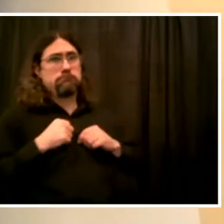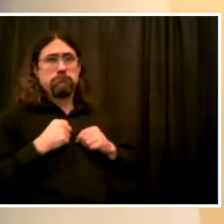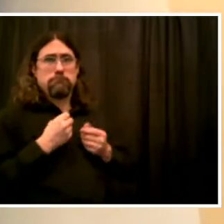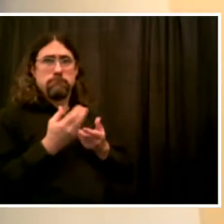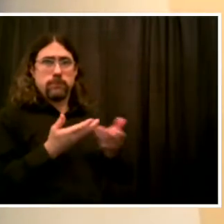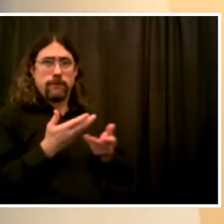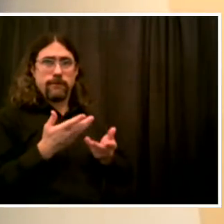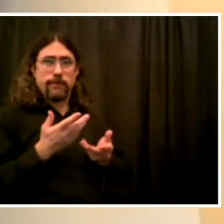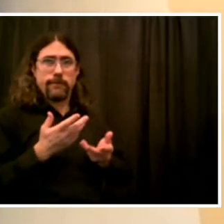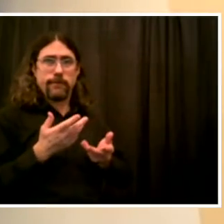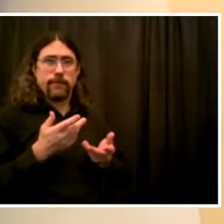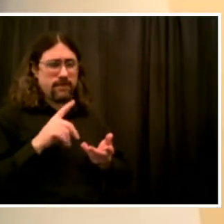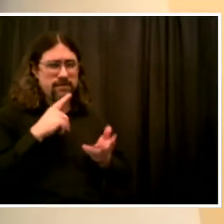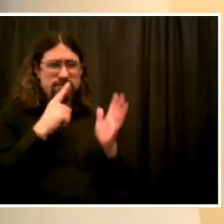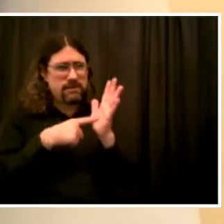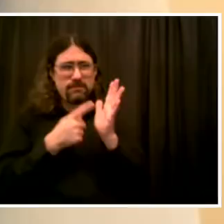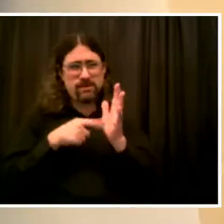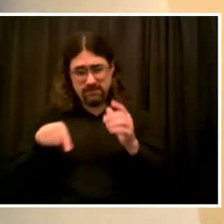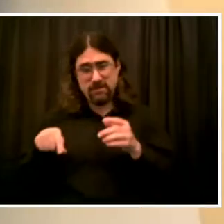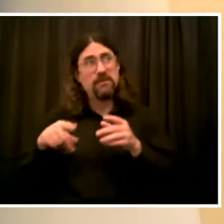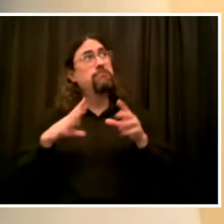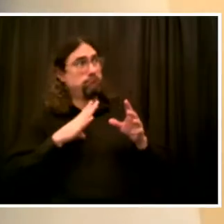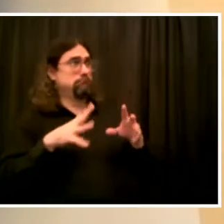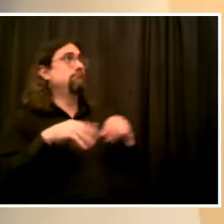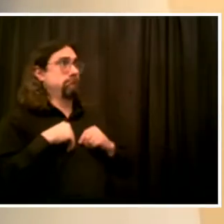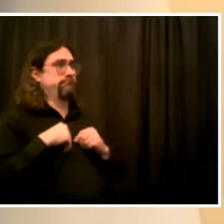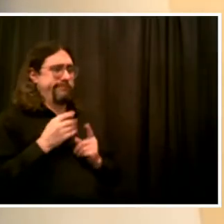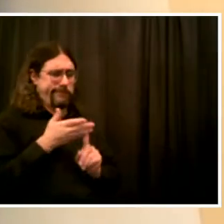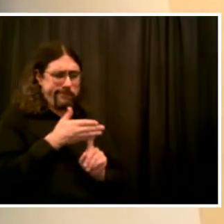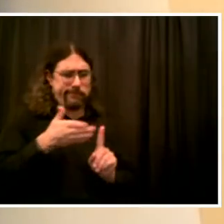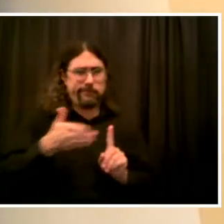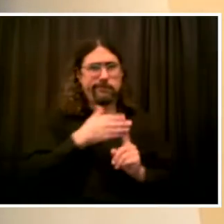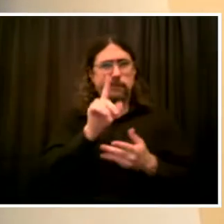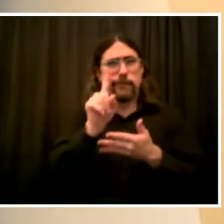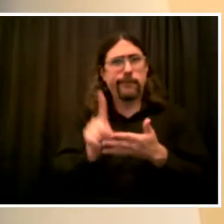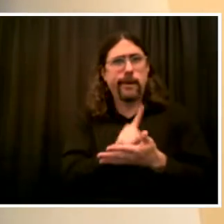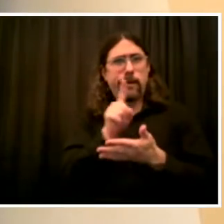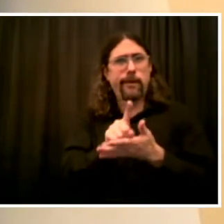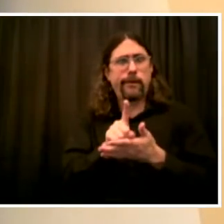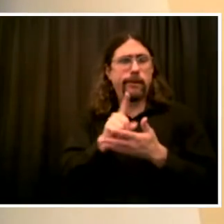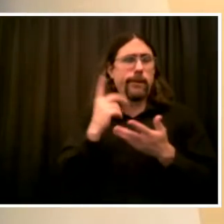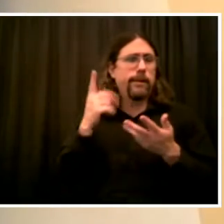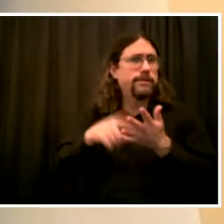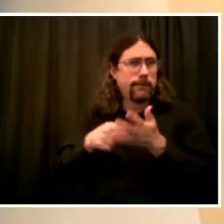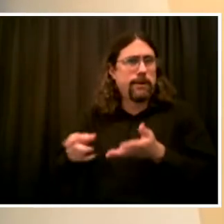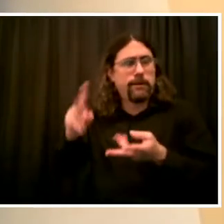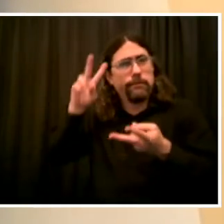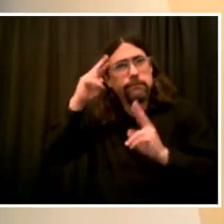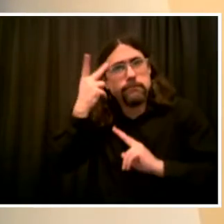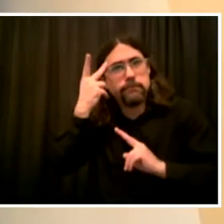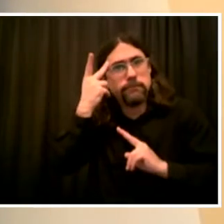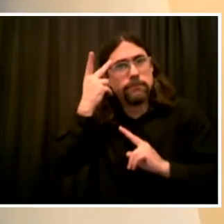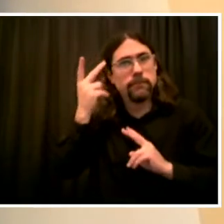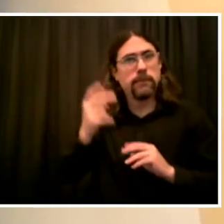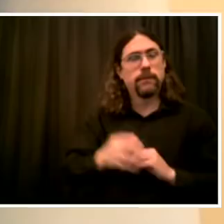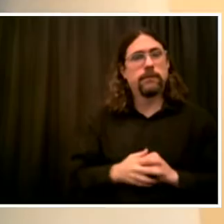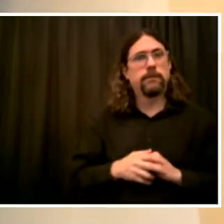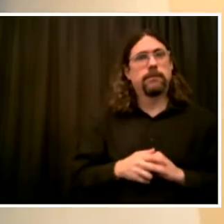TO LEAD TO THE STAYING IN A BED FOR A FEW HOURS ORO CNTNIUING WITH THE PROCESS.